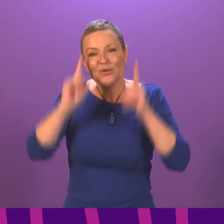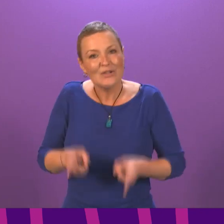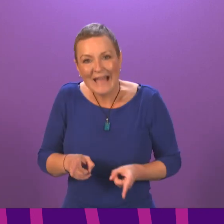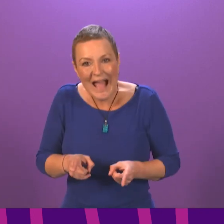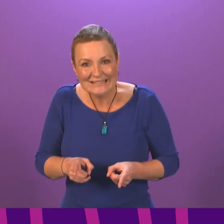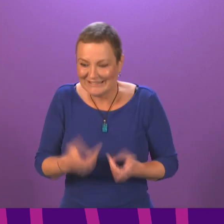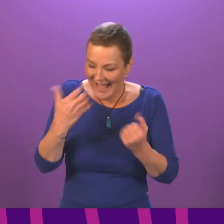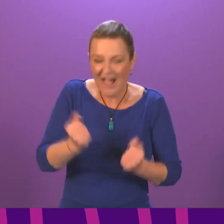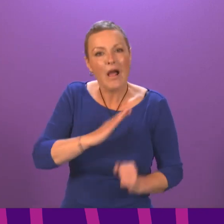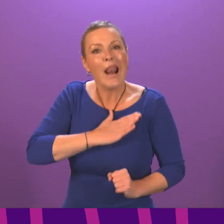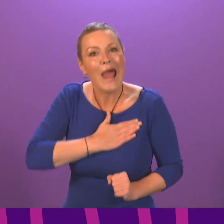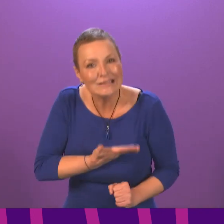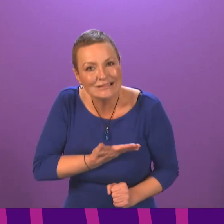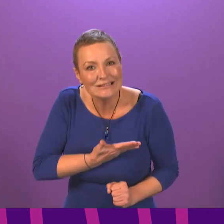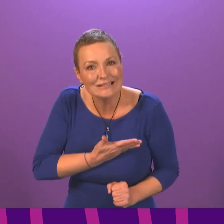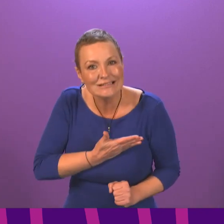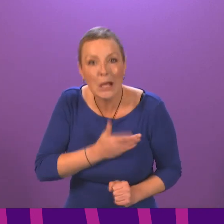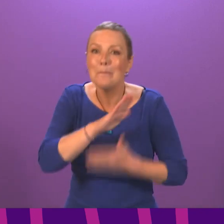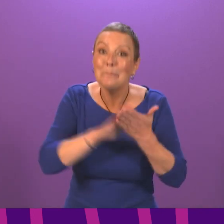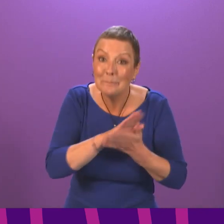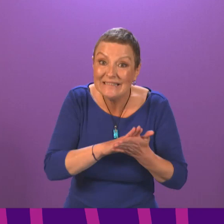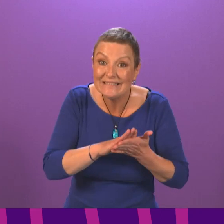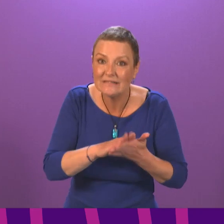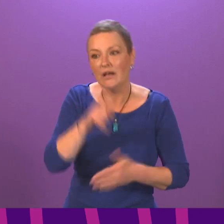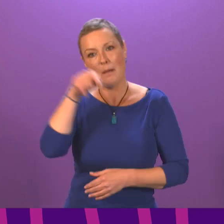products Regulatory Agency for unsupervised use; we hope that that will change soon. As